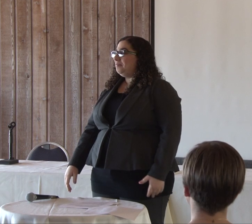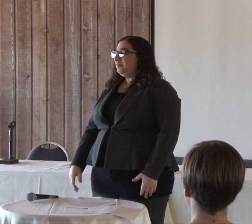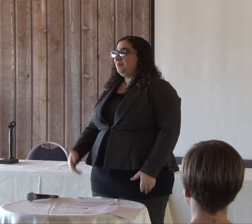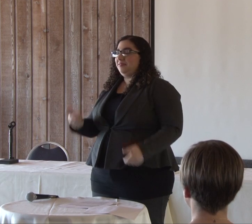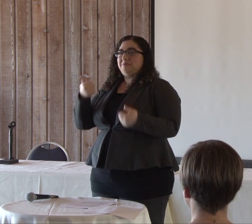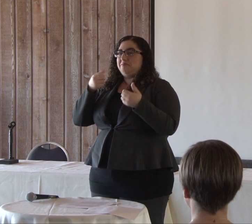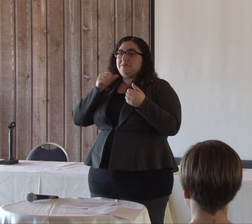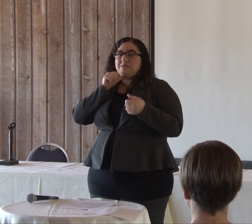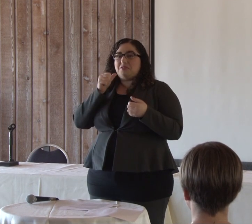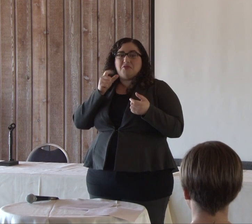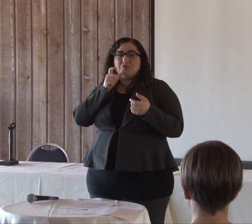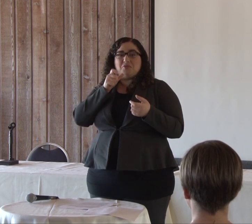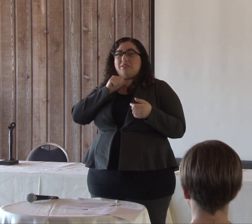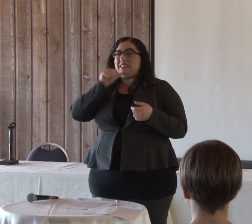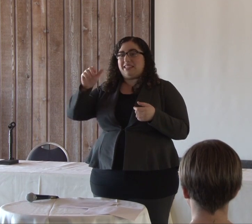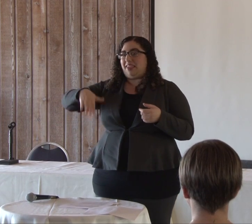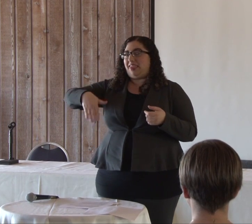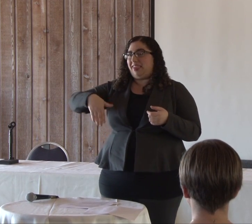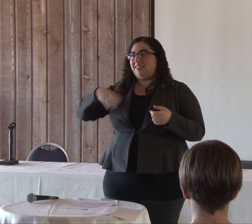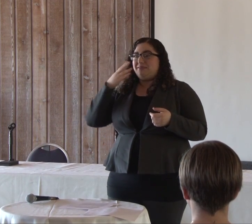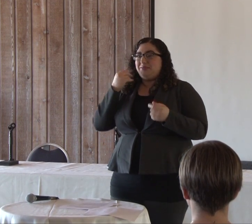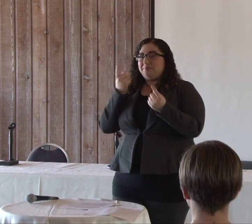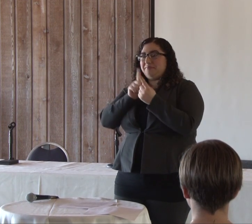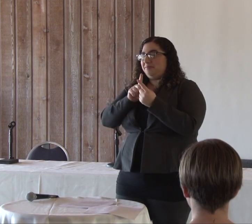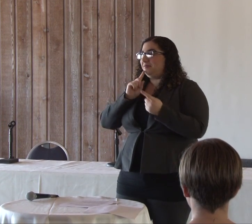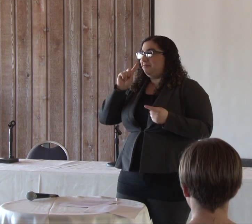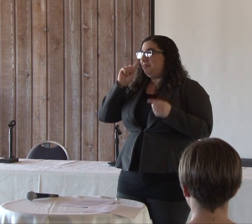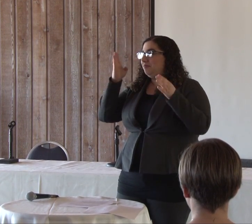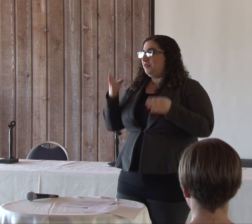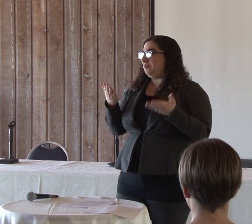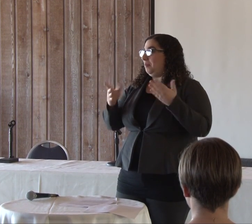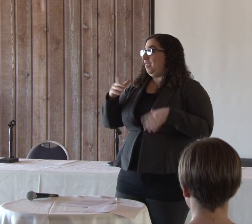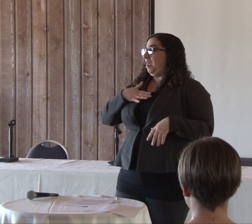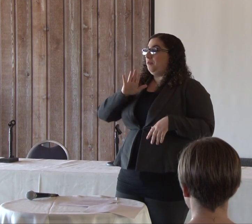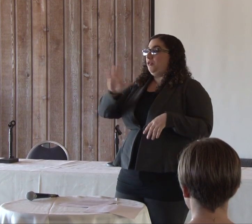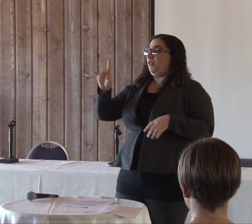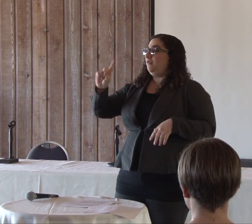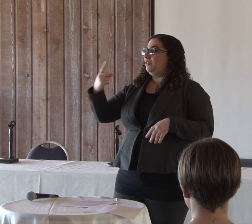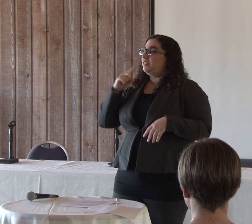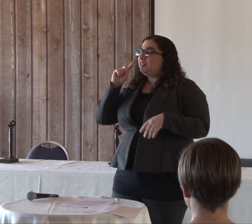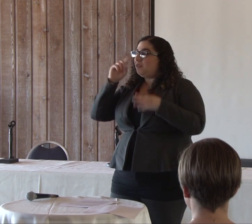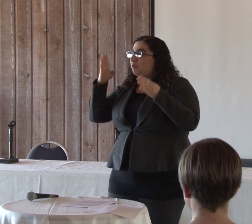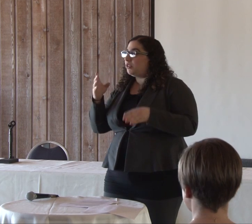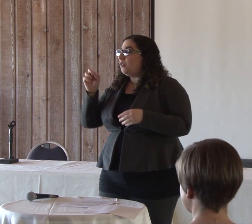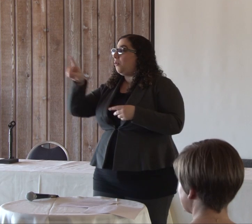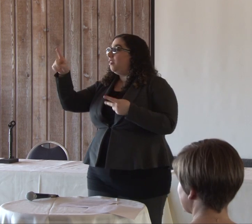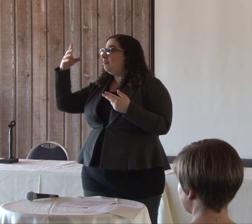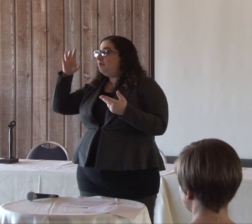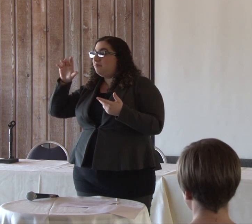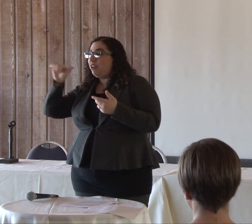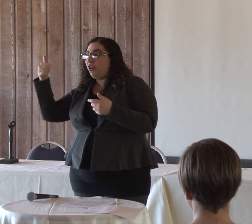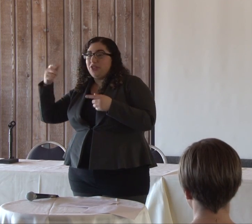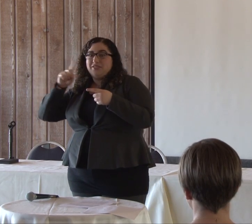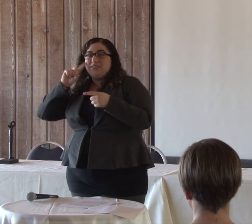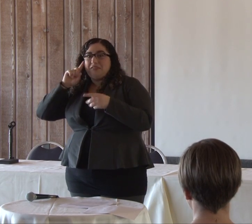had deaf clients in the past. OK Several of you have. Who's never met a deaf person?